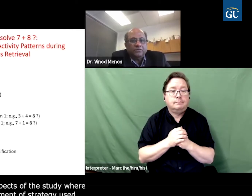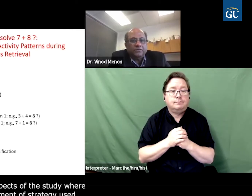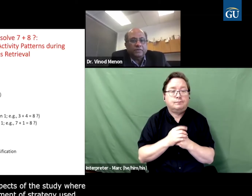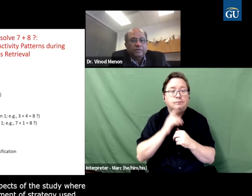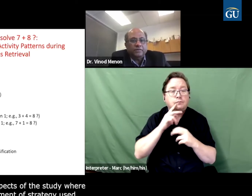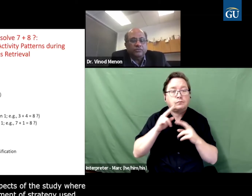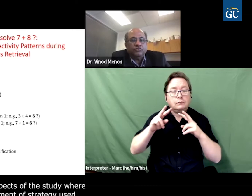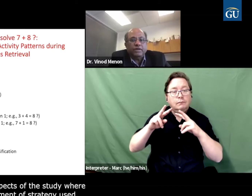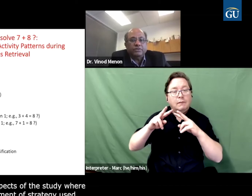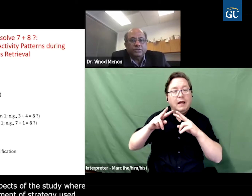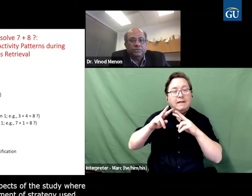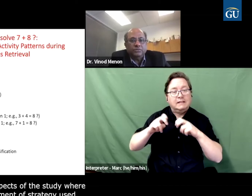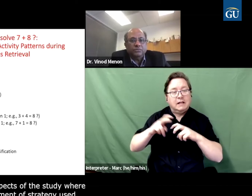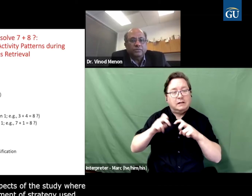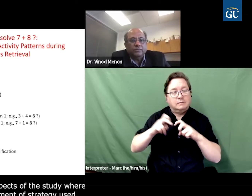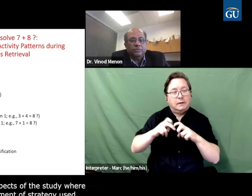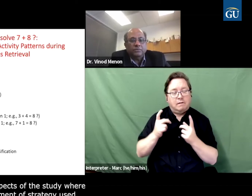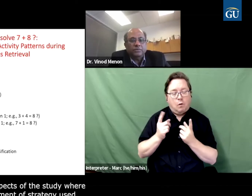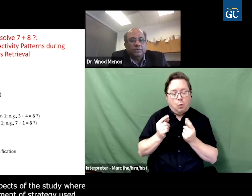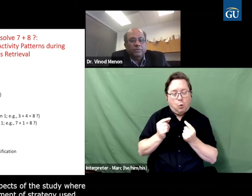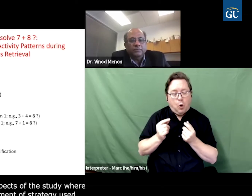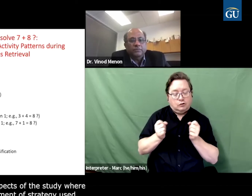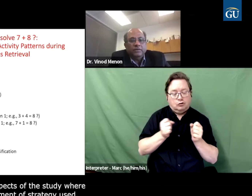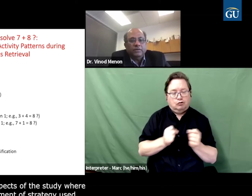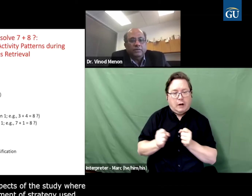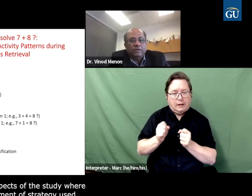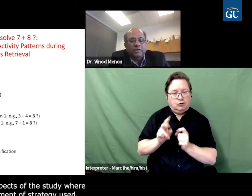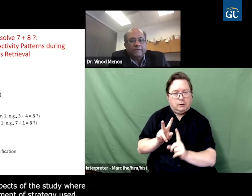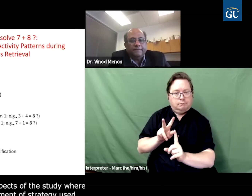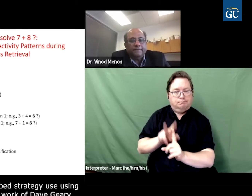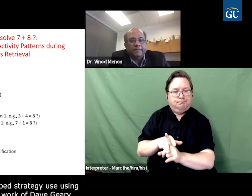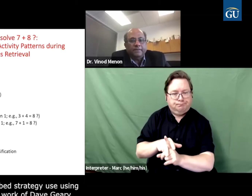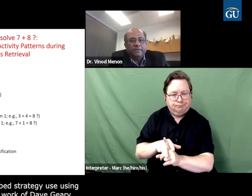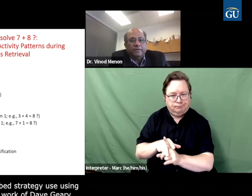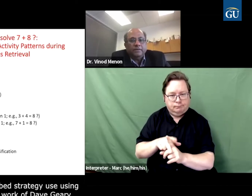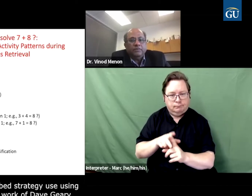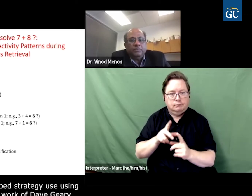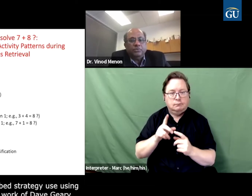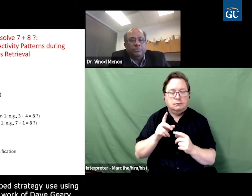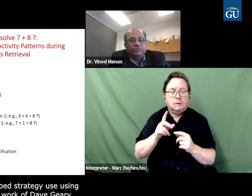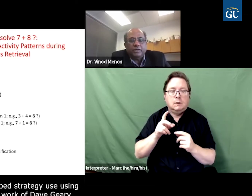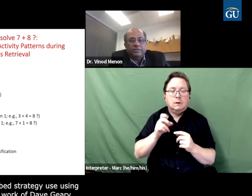were the assessment of strategy use so